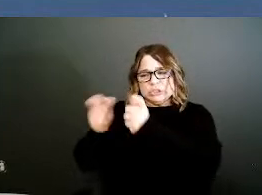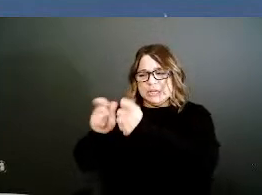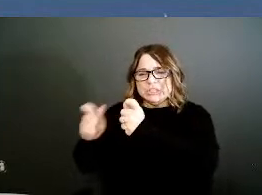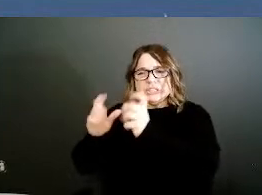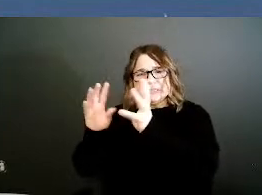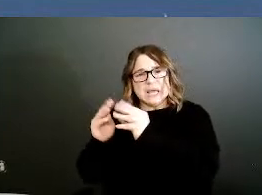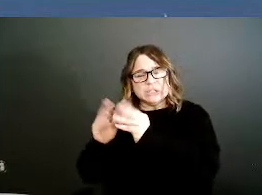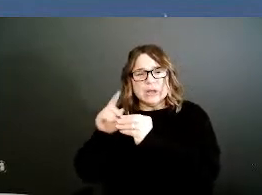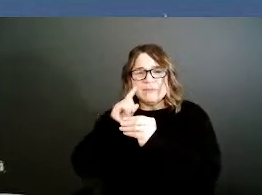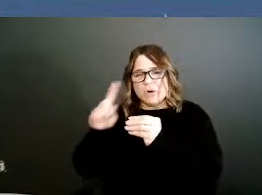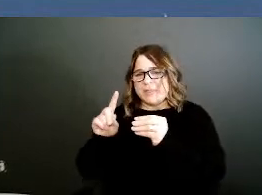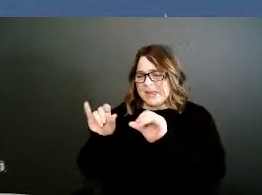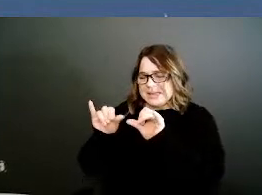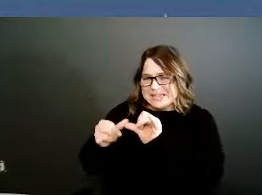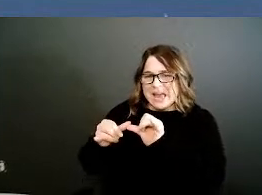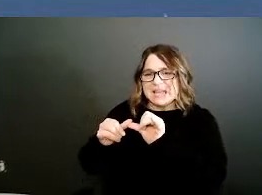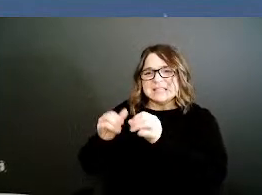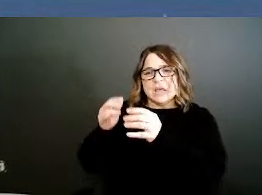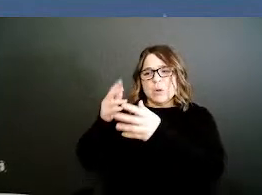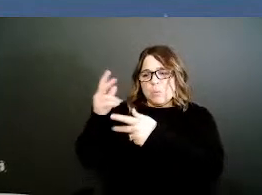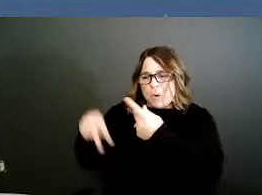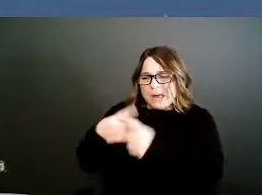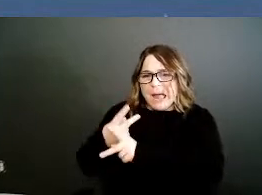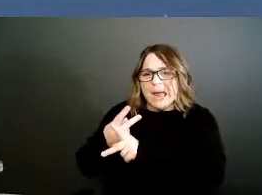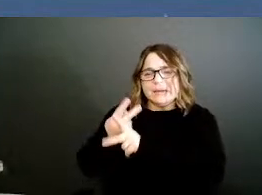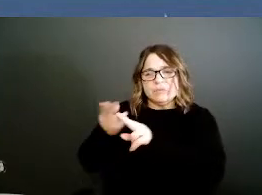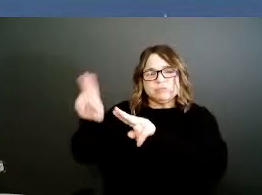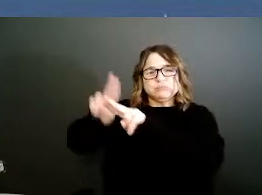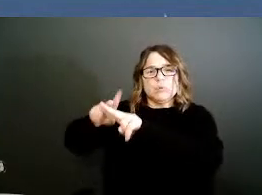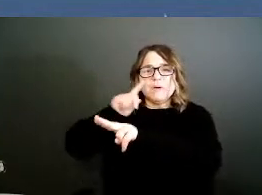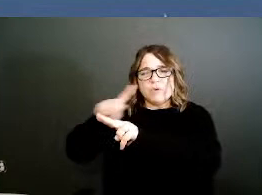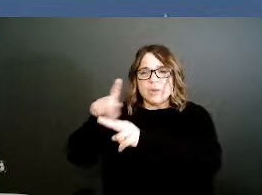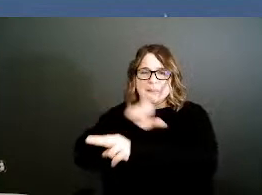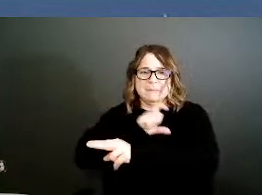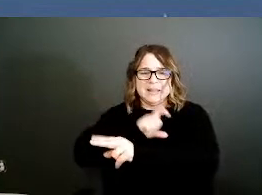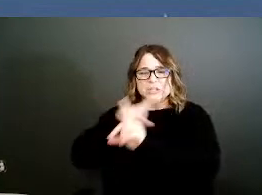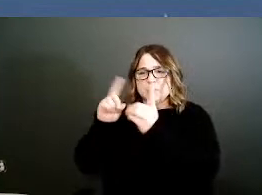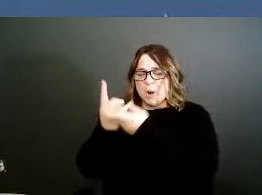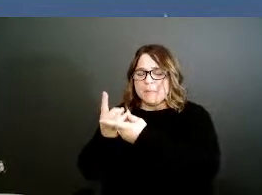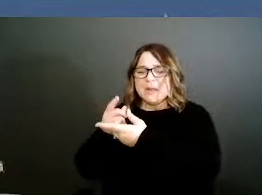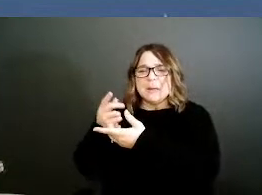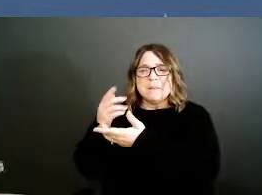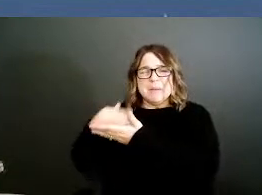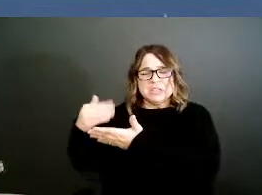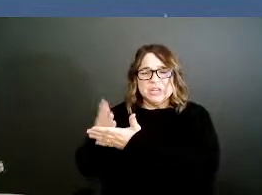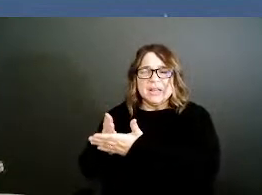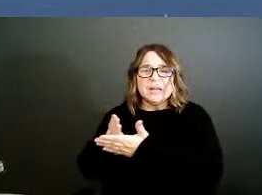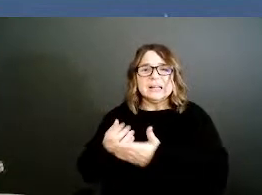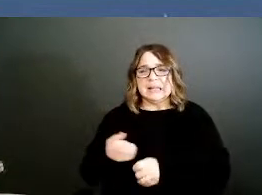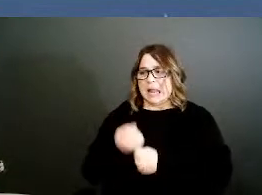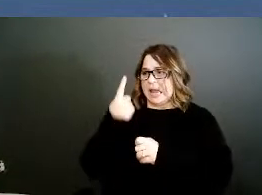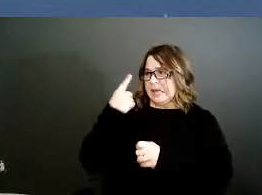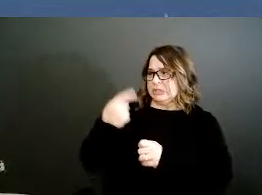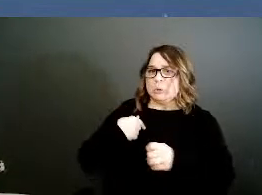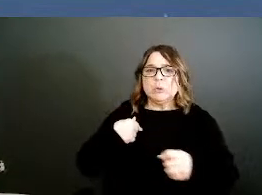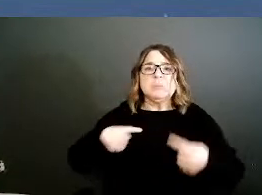POLICE DEPARTMENT BUDGET EXCEPT BY THE PUBLIC. THIS YEAR THERE WAS NO SIGNIFICANT DISCUSSION OF THE I THANK THE PEOPLE WHO HAVE SHOWN UP TONIGHT.